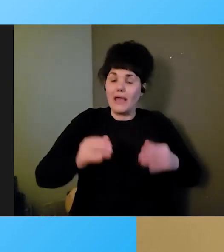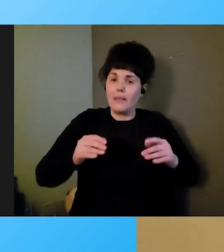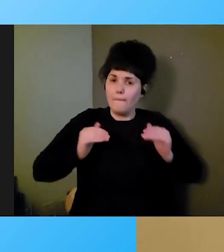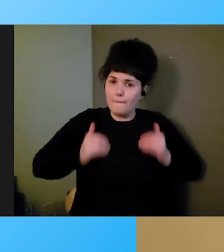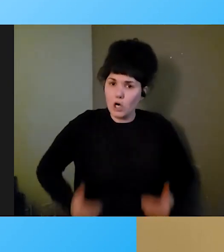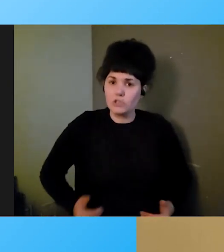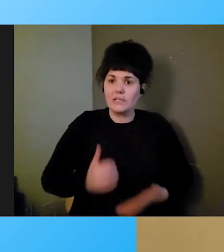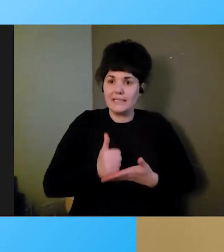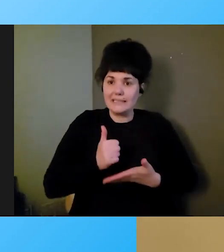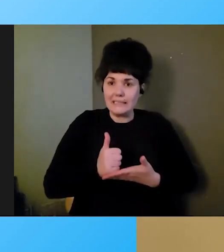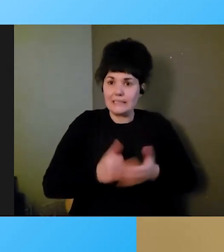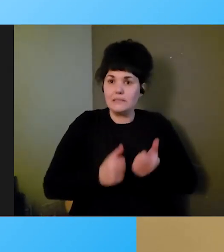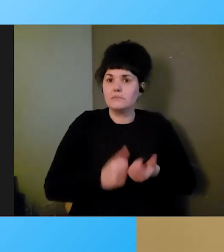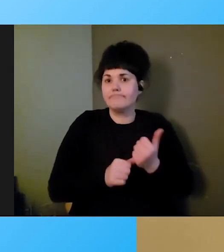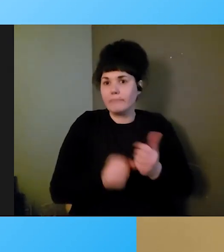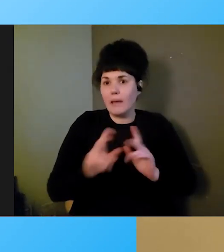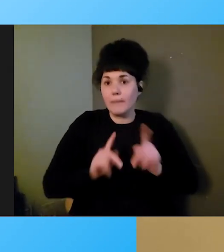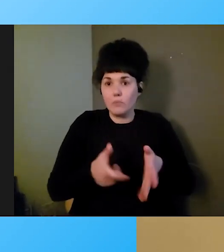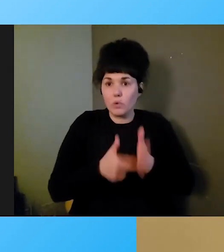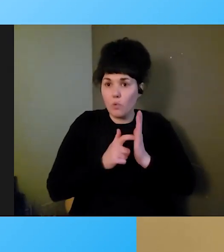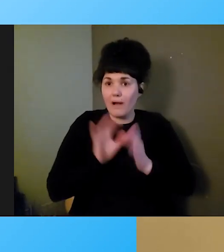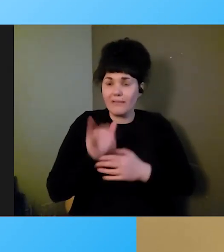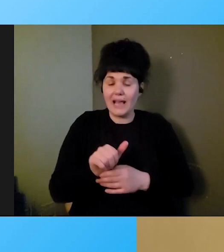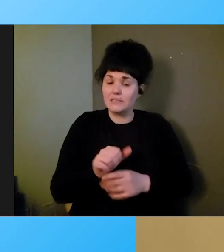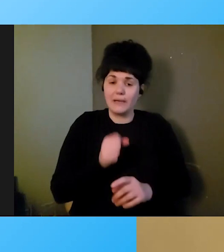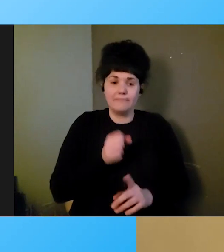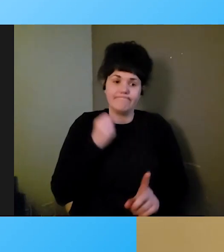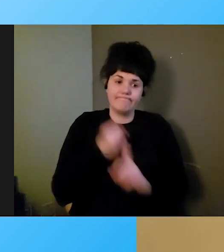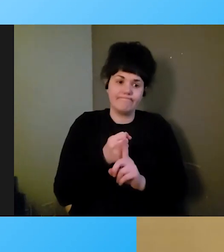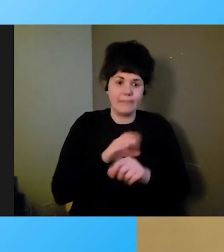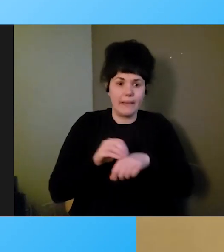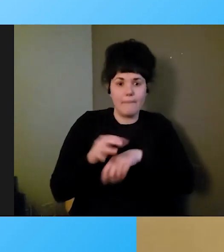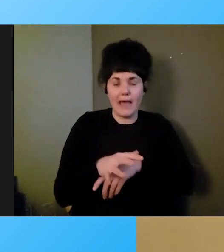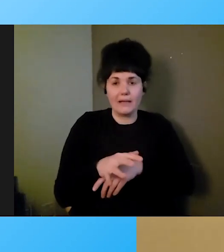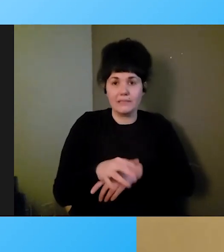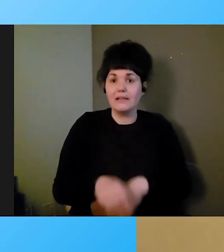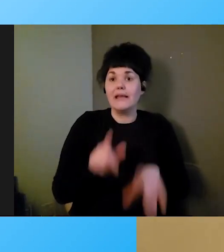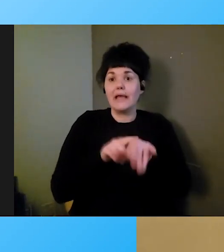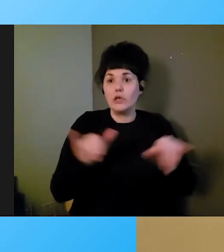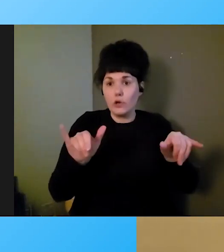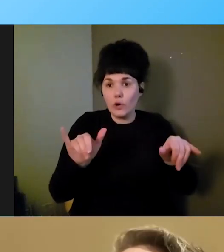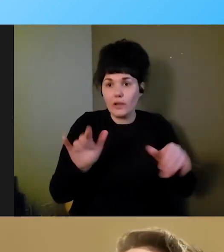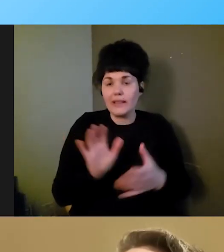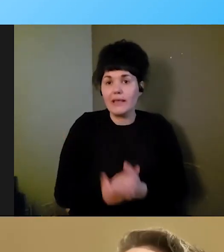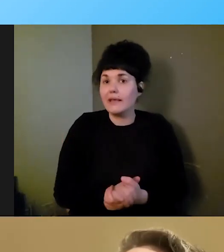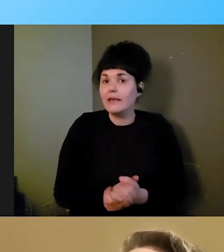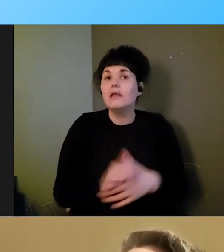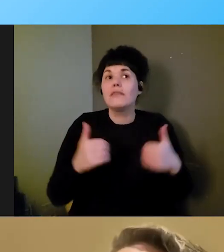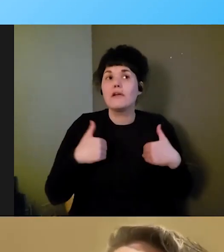require has been impacted. And concurrently there has been a